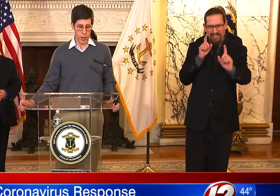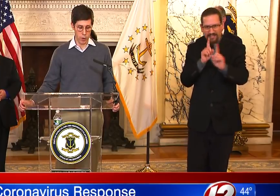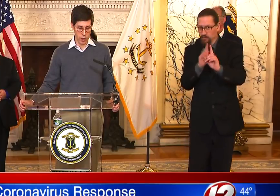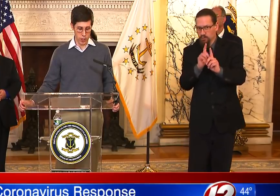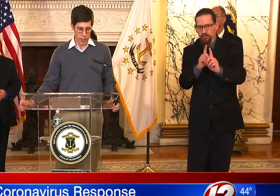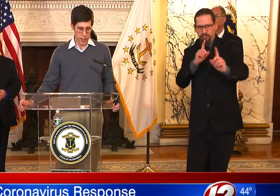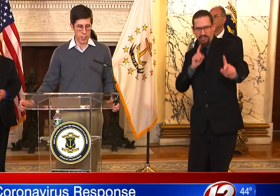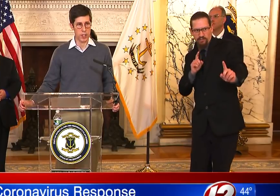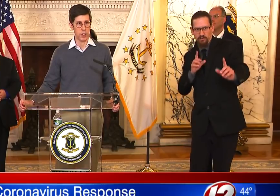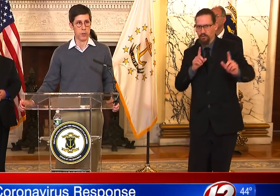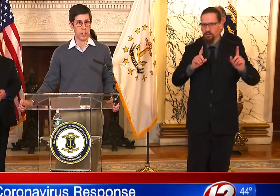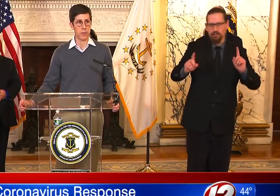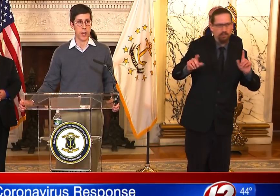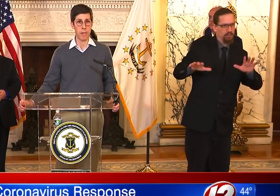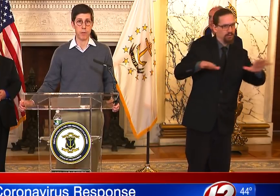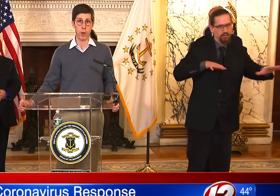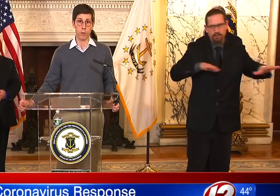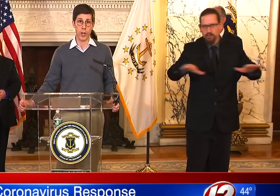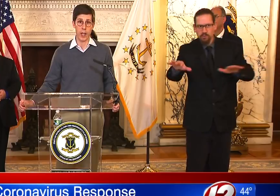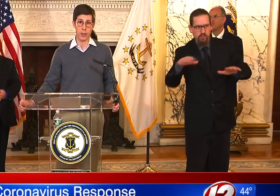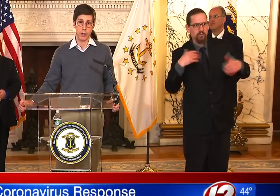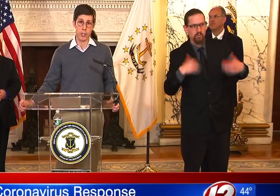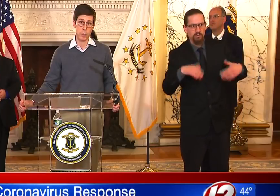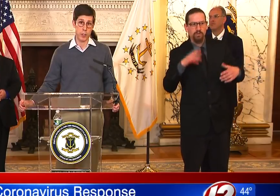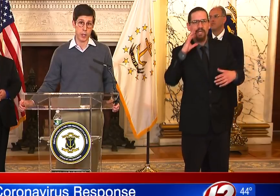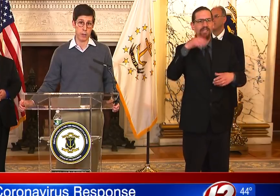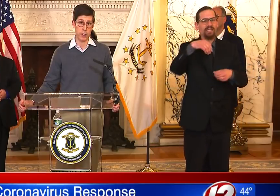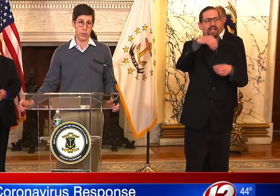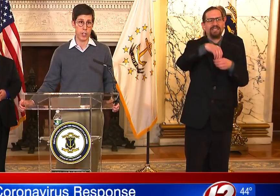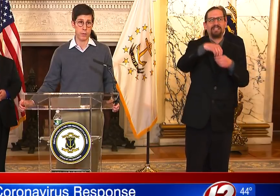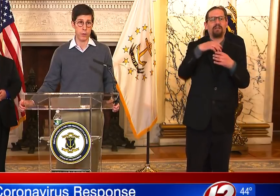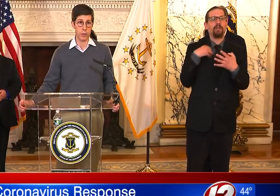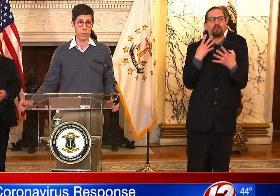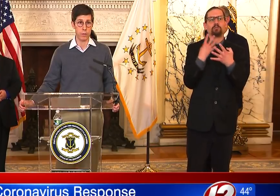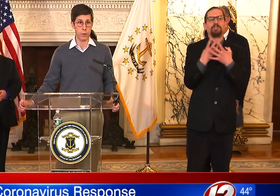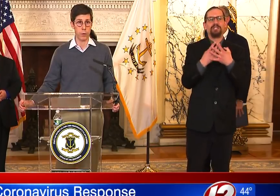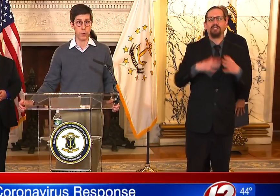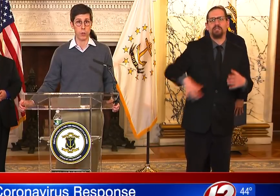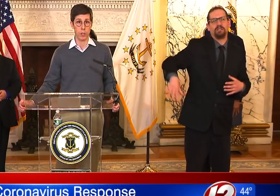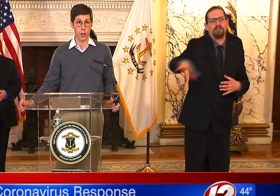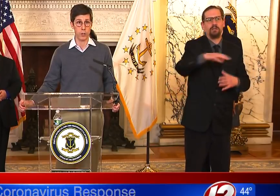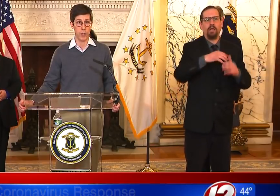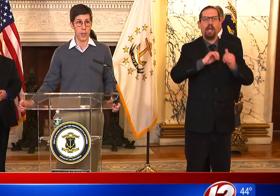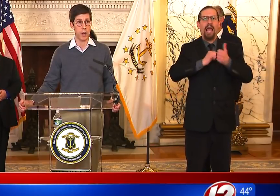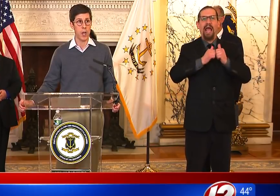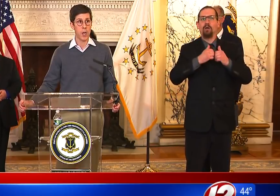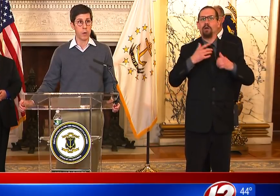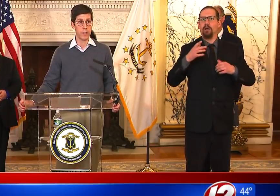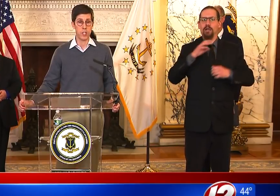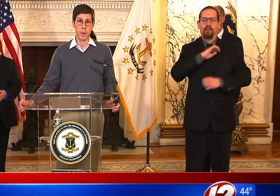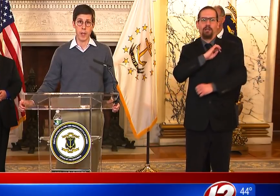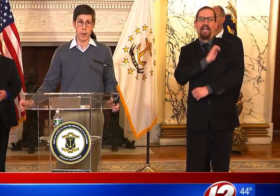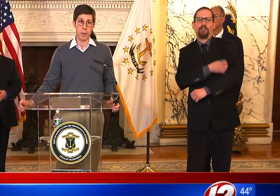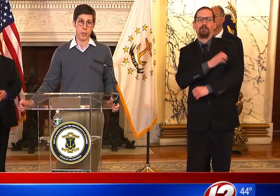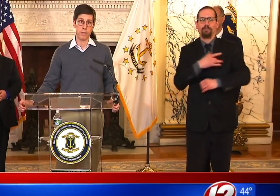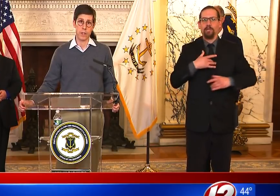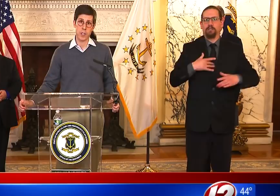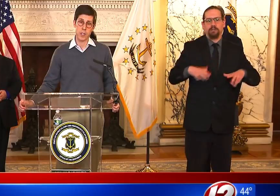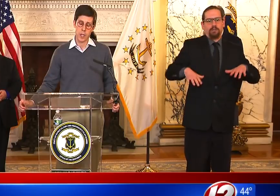RESPONSIBLE STEPS TO ALLOW FOR ADDITIONAL DISTANCE, TO BE MINDFUL OF THE CLIMATE WITHIN THE PRISON.